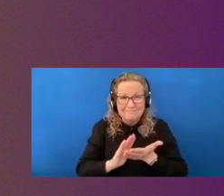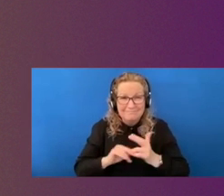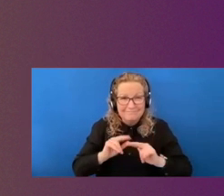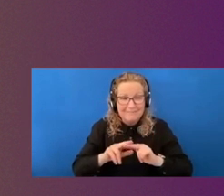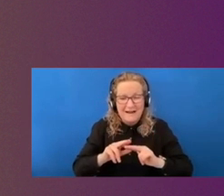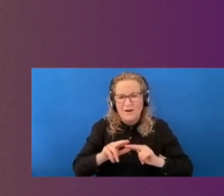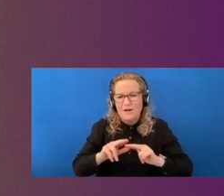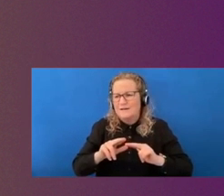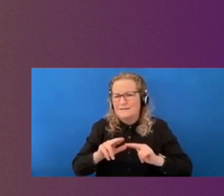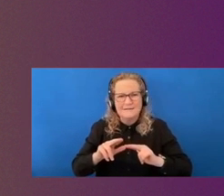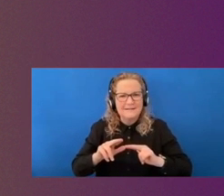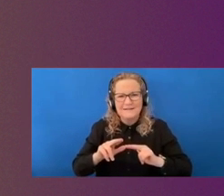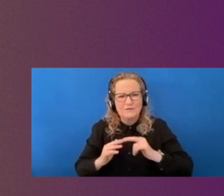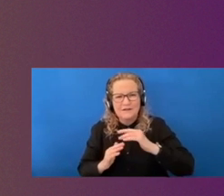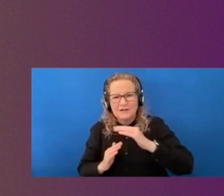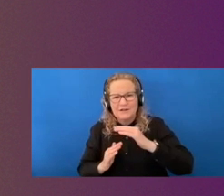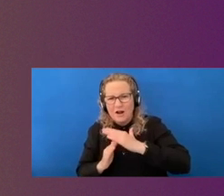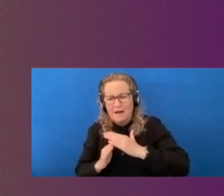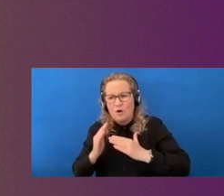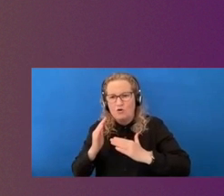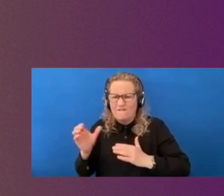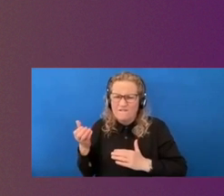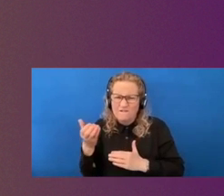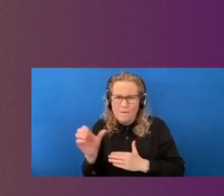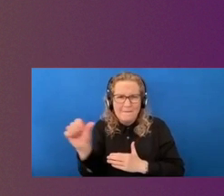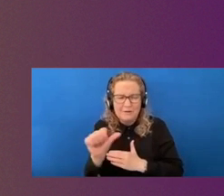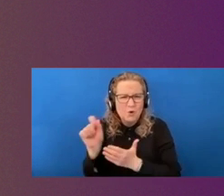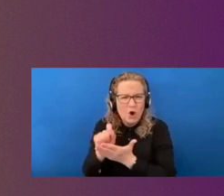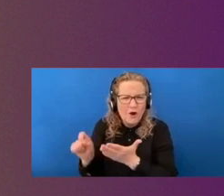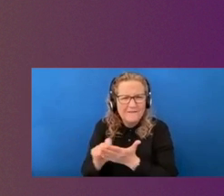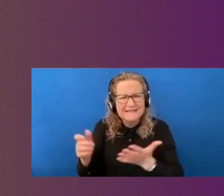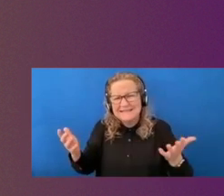return to work within our office back to personal life uh in-person events